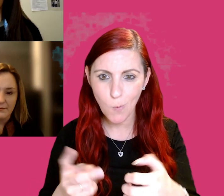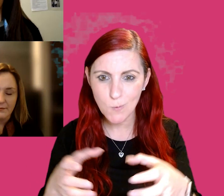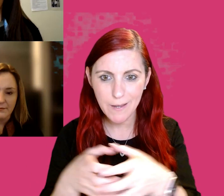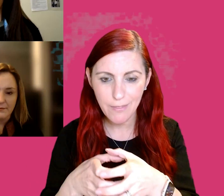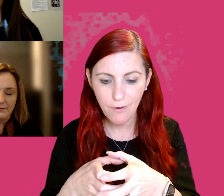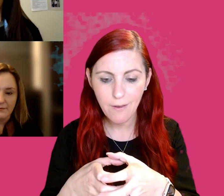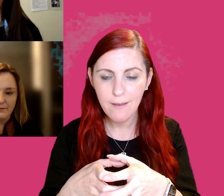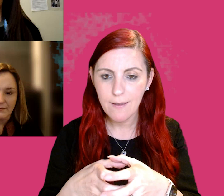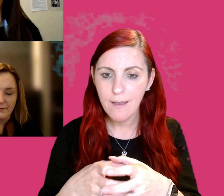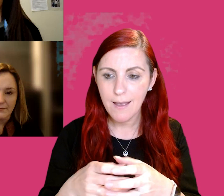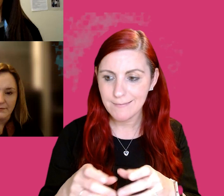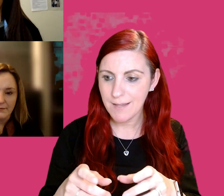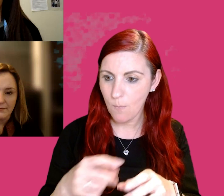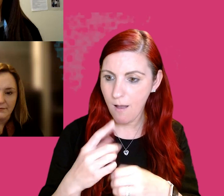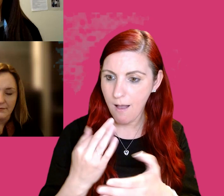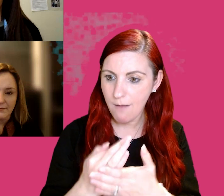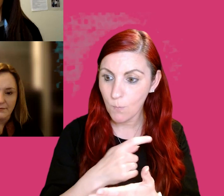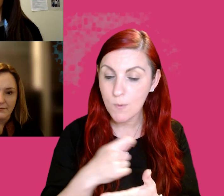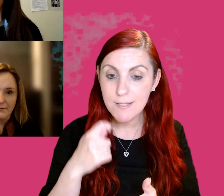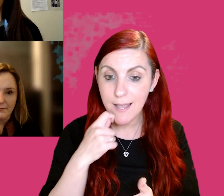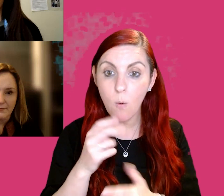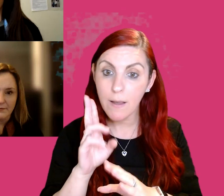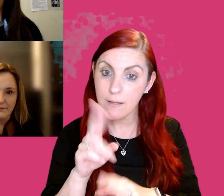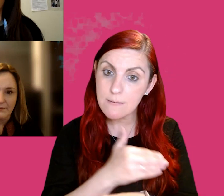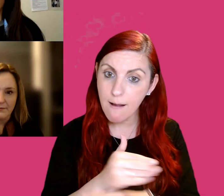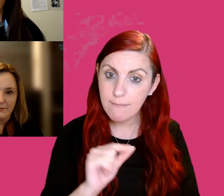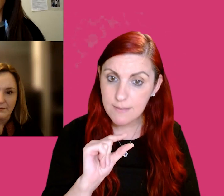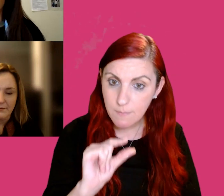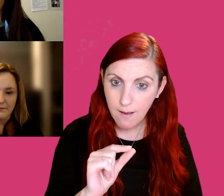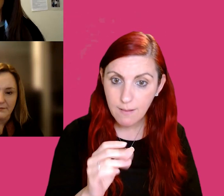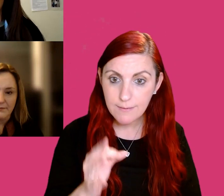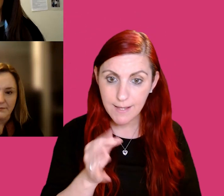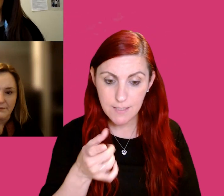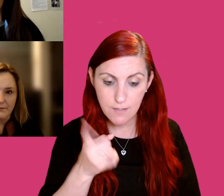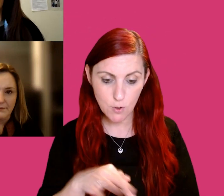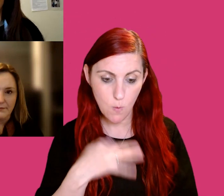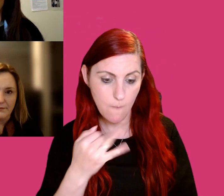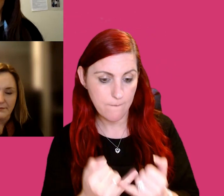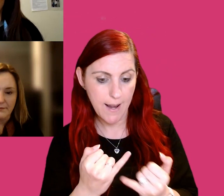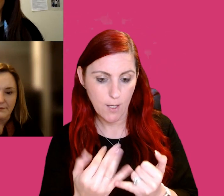and we always say to people look start small get advice don't feel you have to do everything you